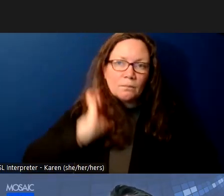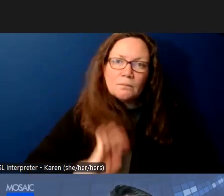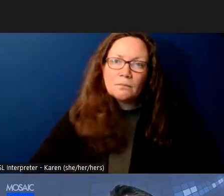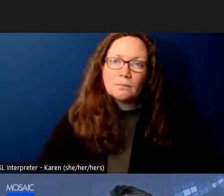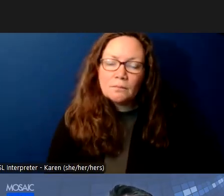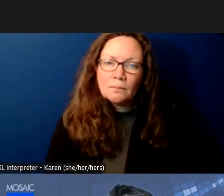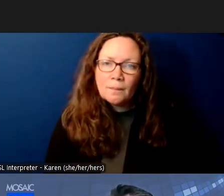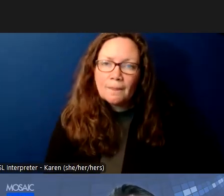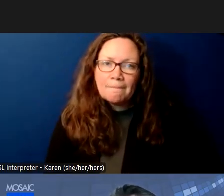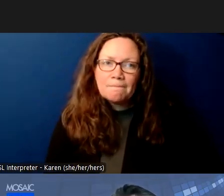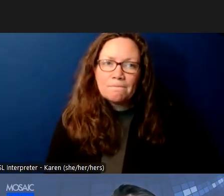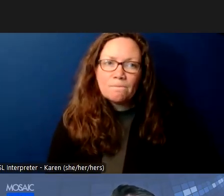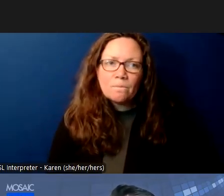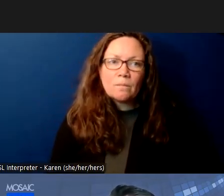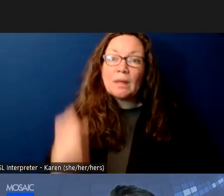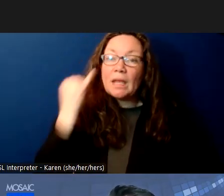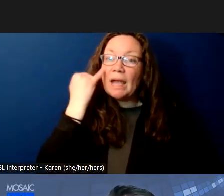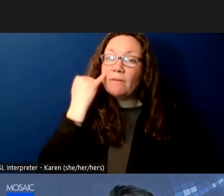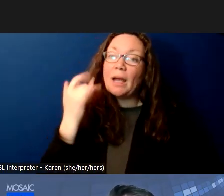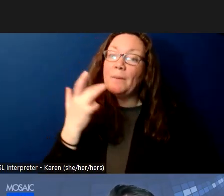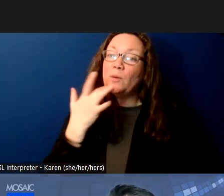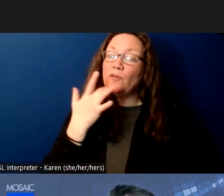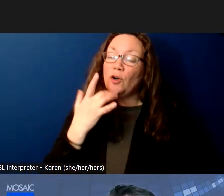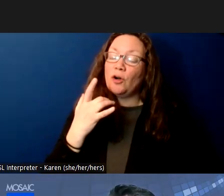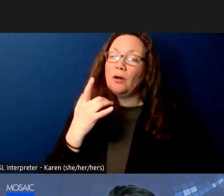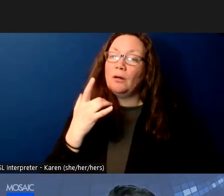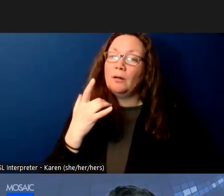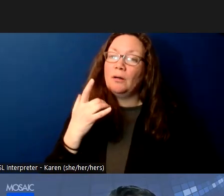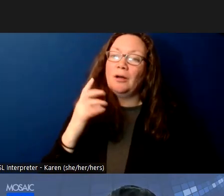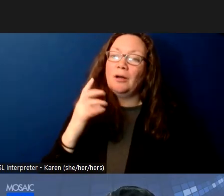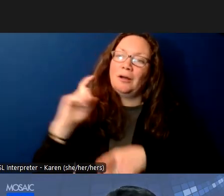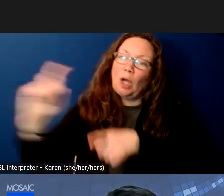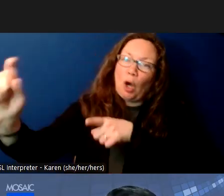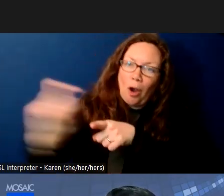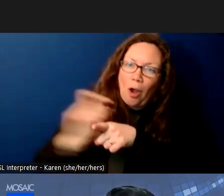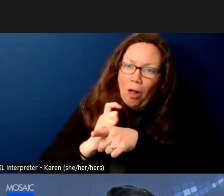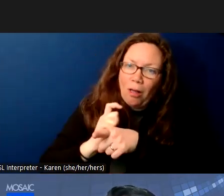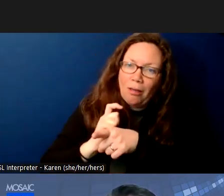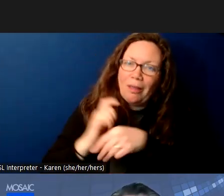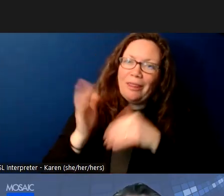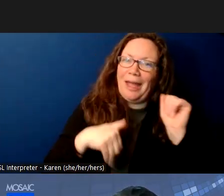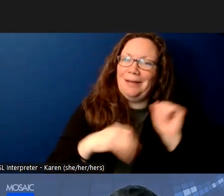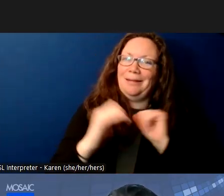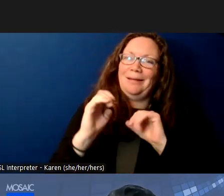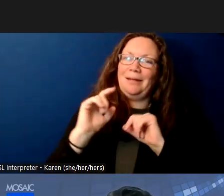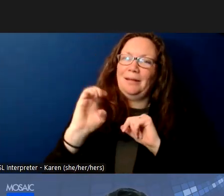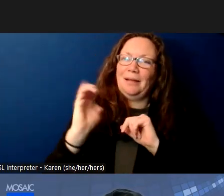if I would prefer a call back rather than have this go through email. I can put that in as well, but it's probably going to be easier